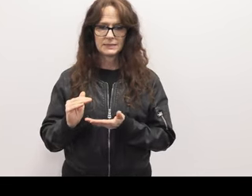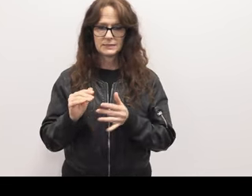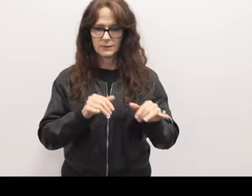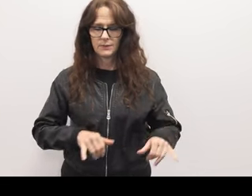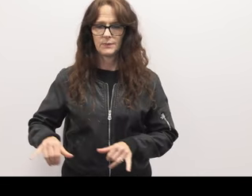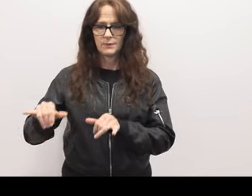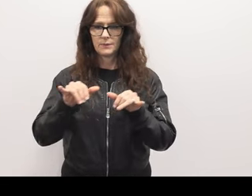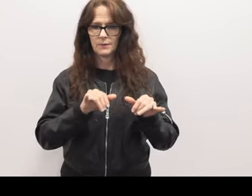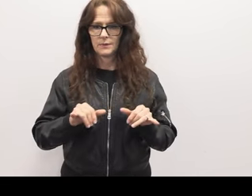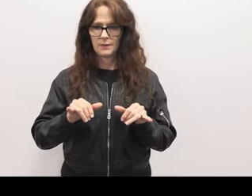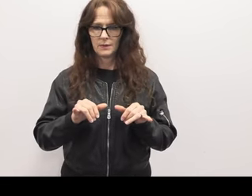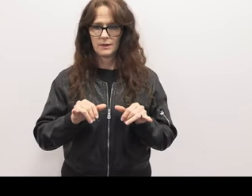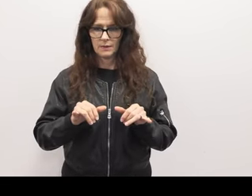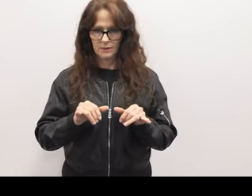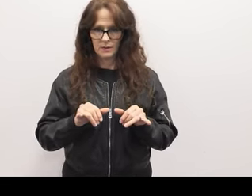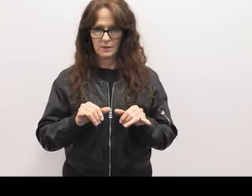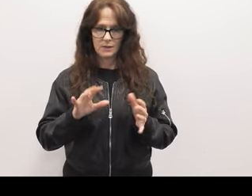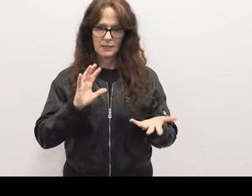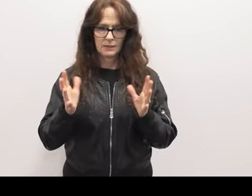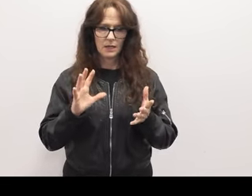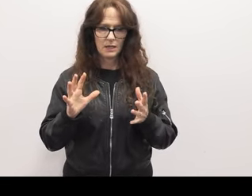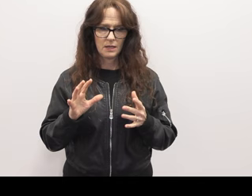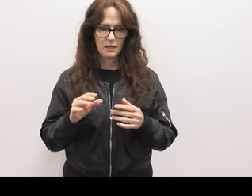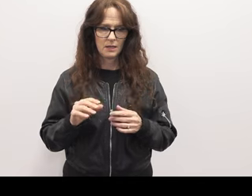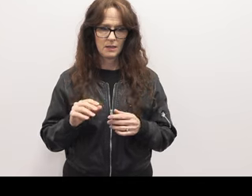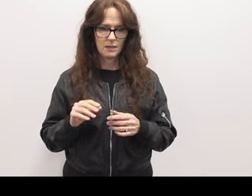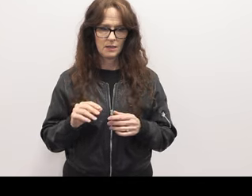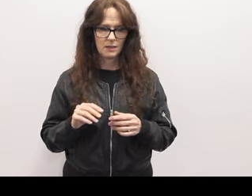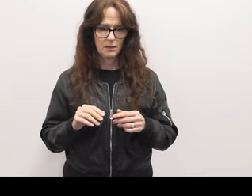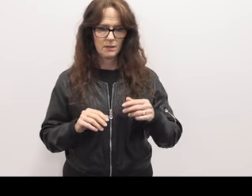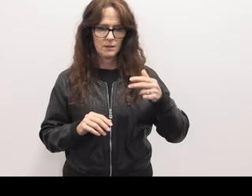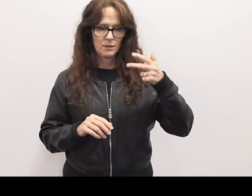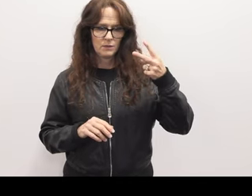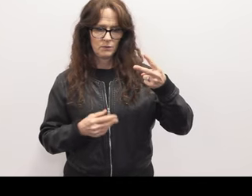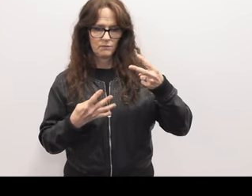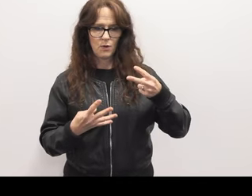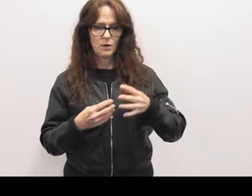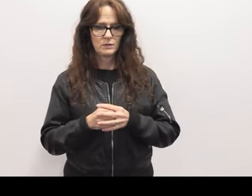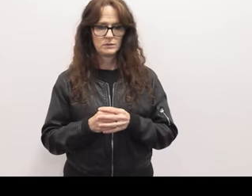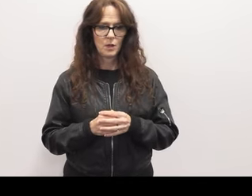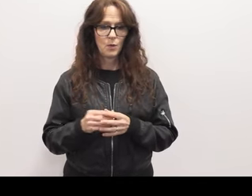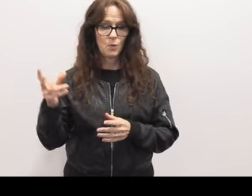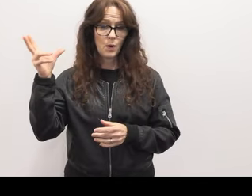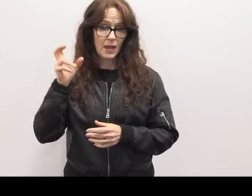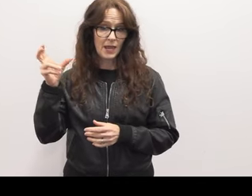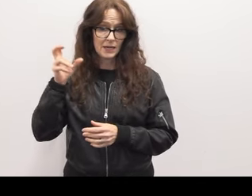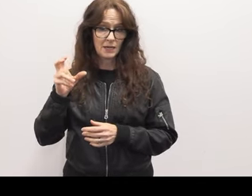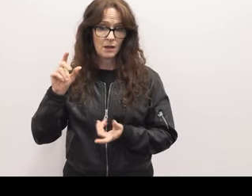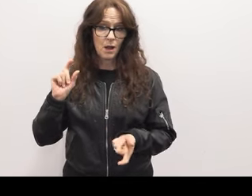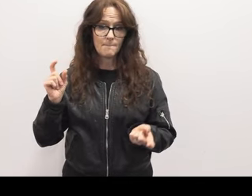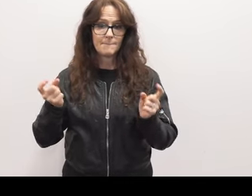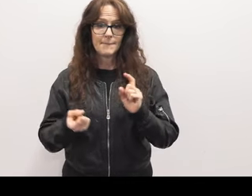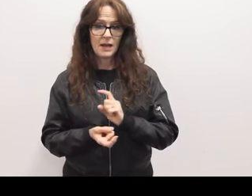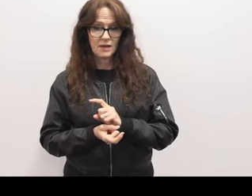It was actually tied with goal four for the least amount of consensus. So what I'm hearing is a modified goal three.